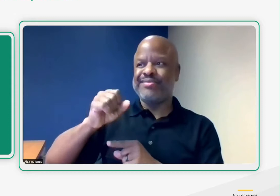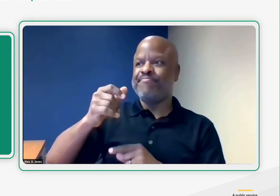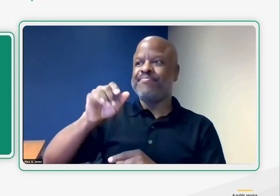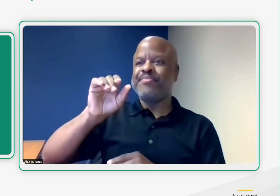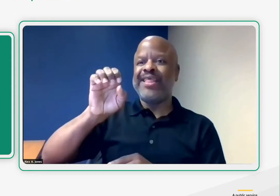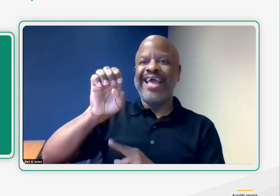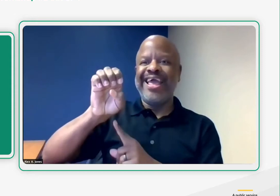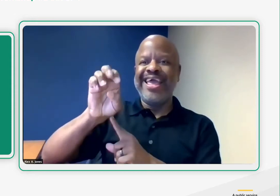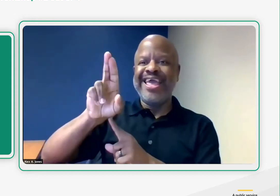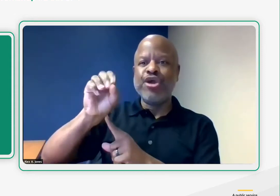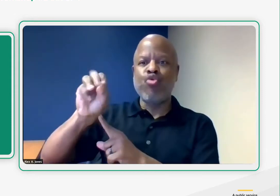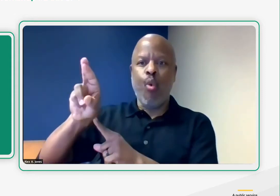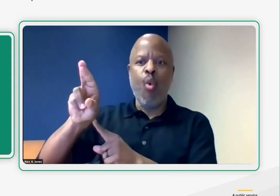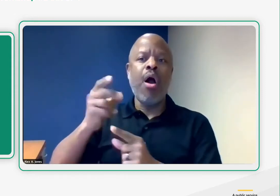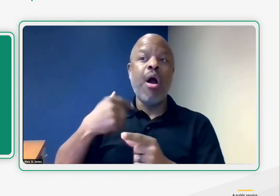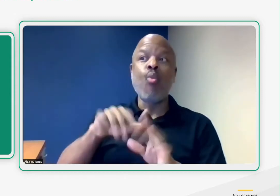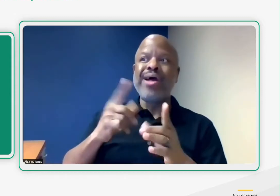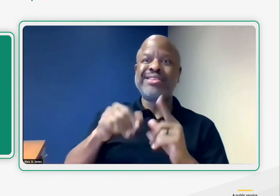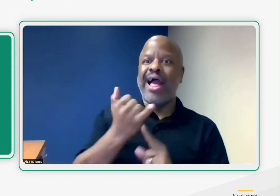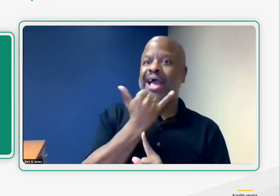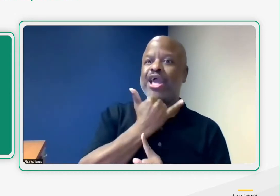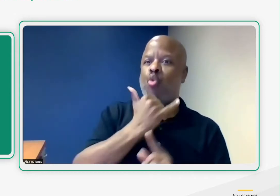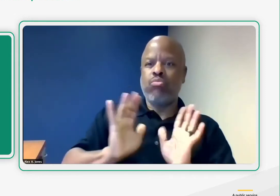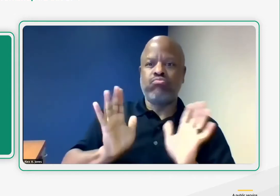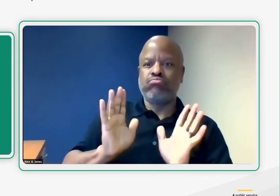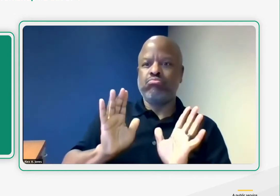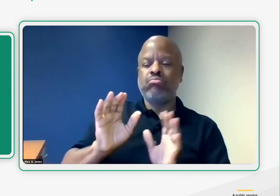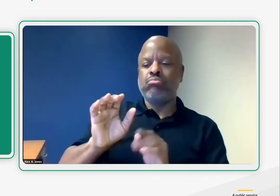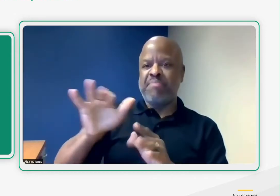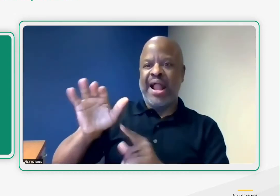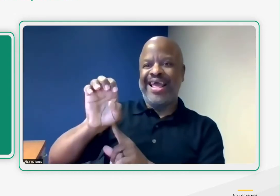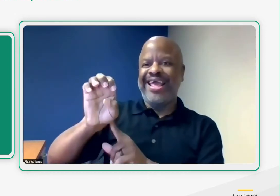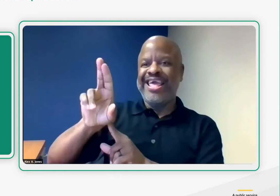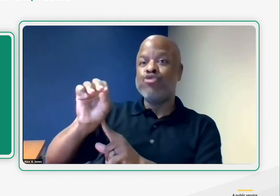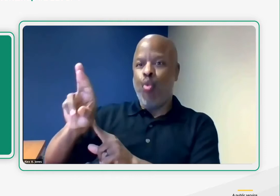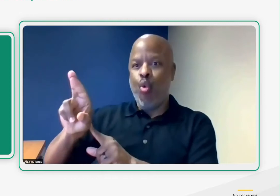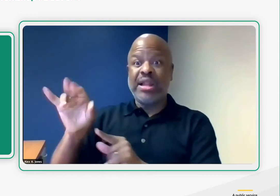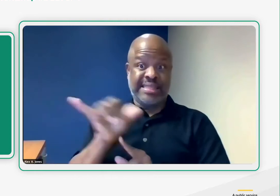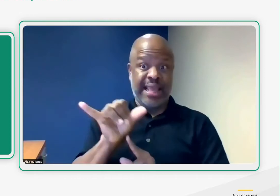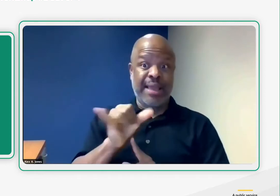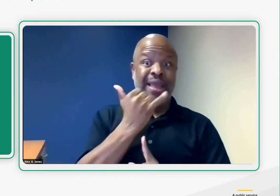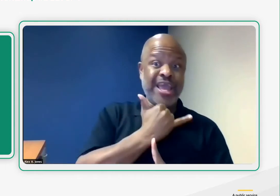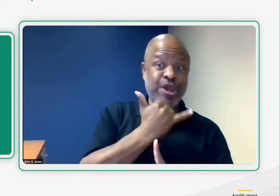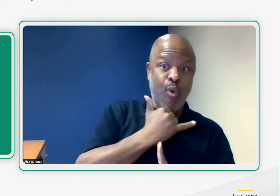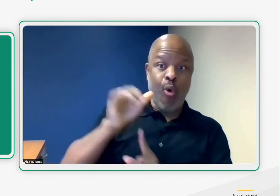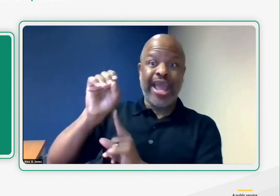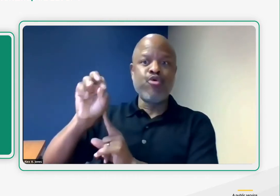So, when we think or talk about errors,